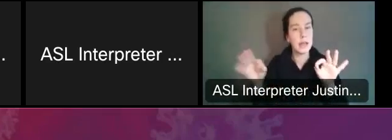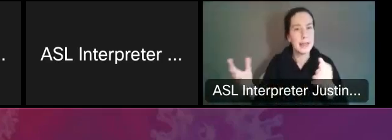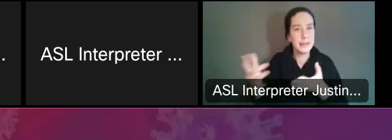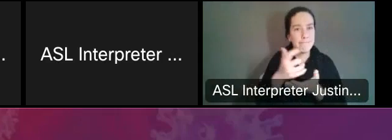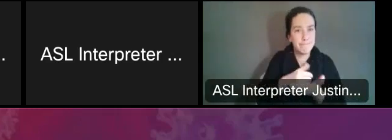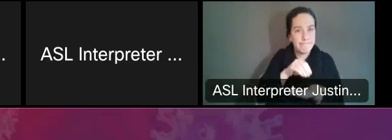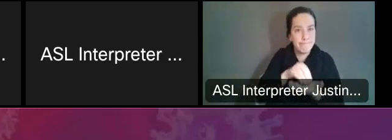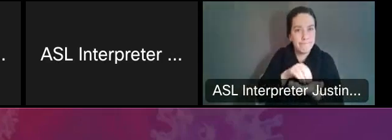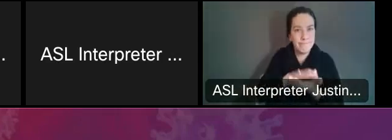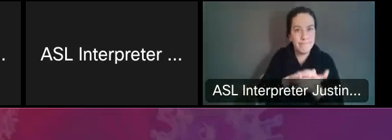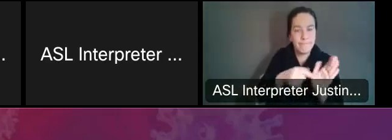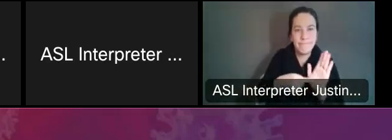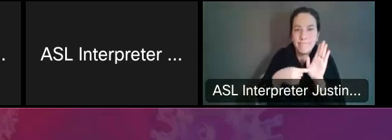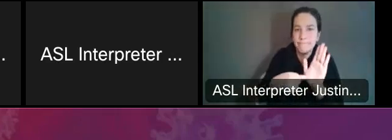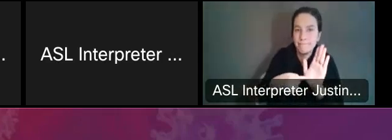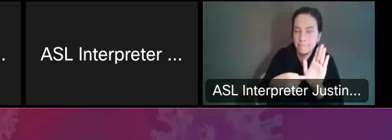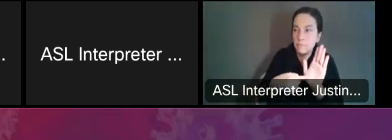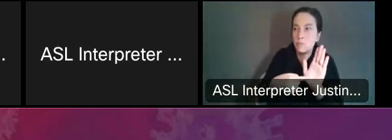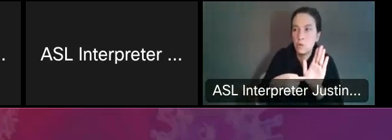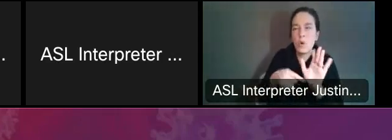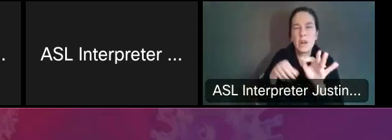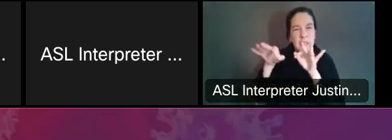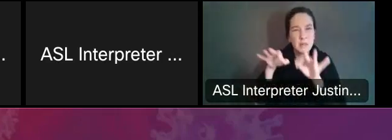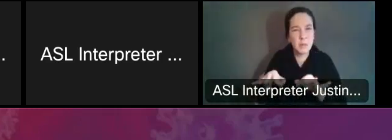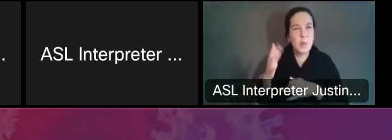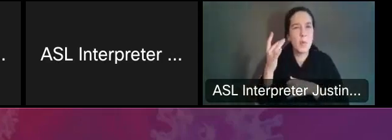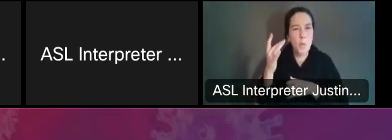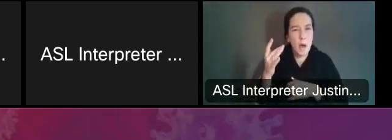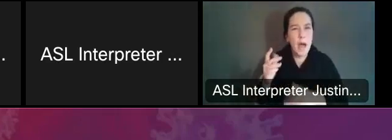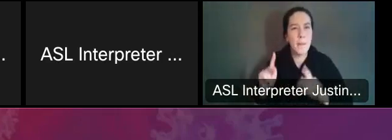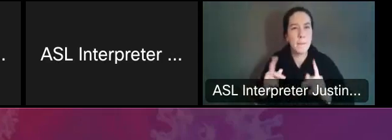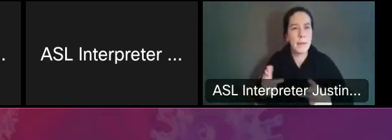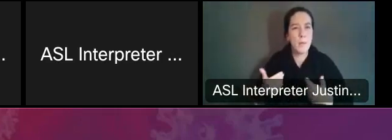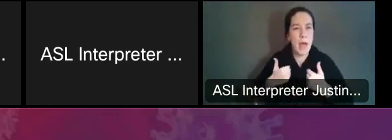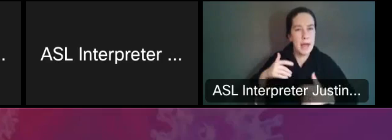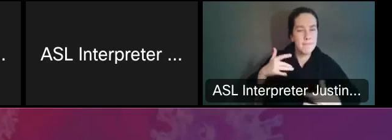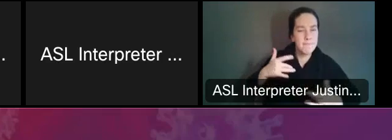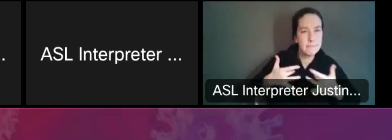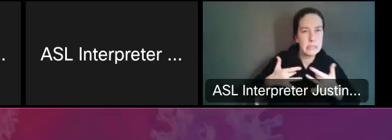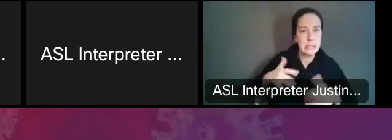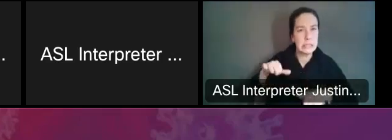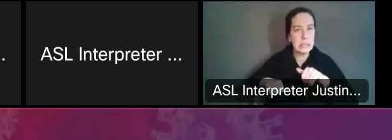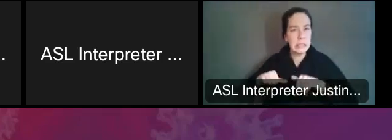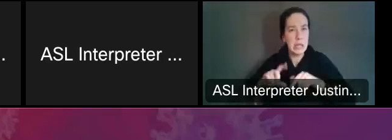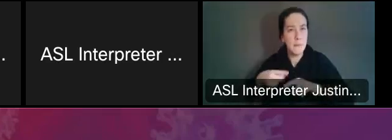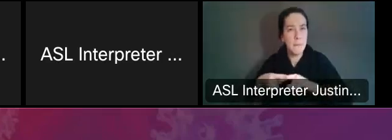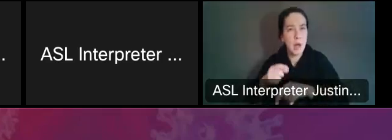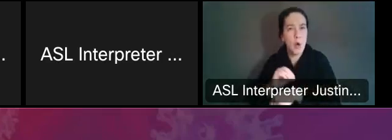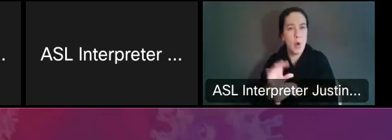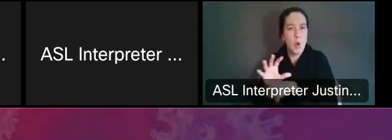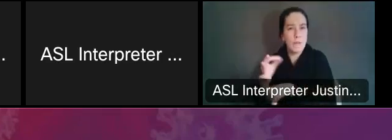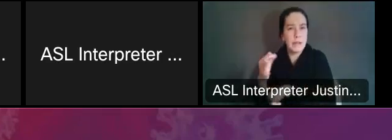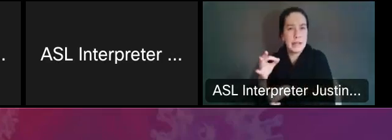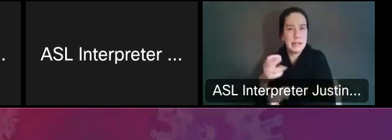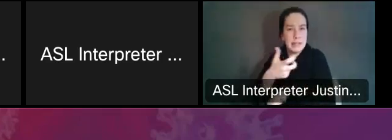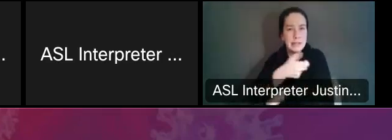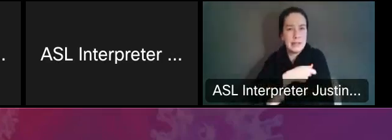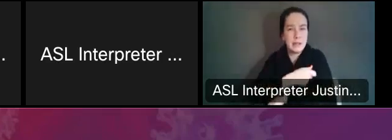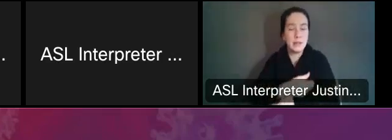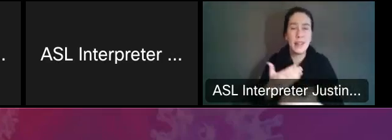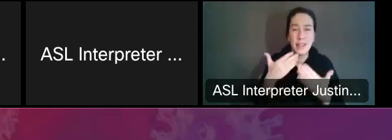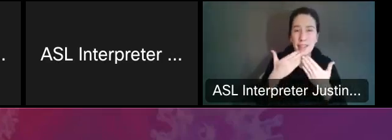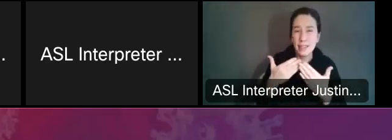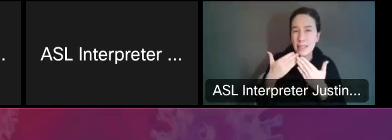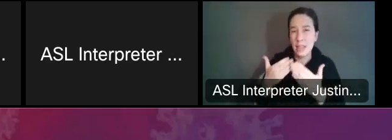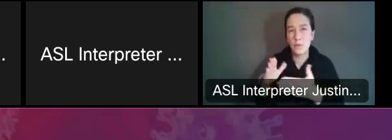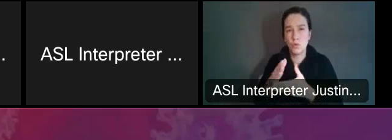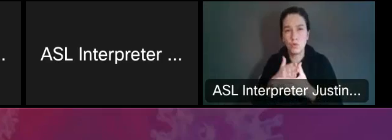We click through these additional slides quickly, but I'll end now by thanking you again for your interest in sharing this critical information with your community.